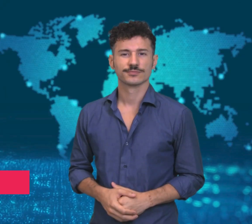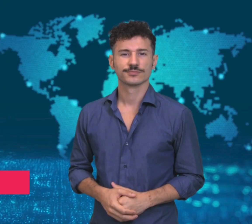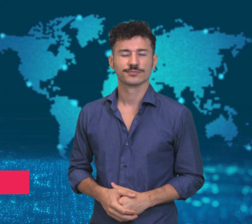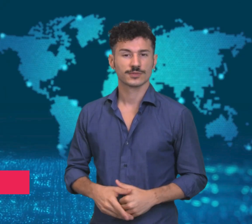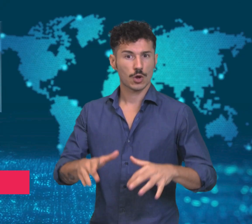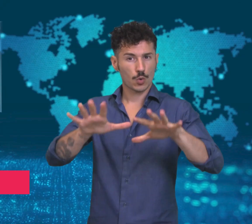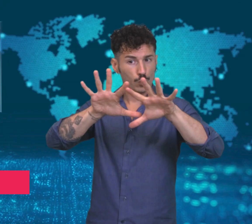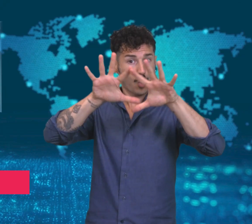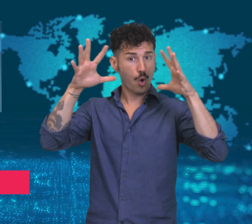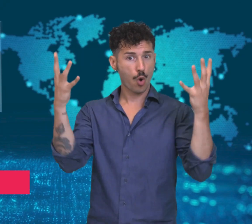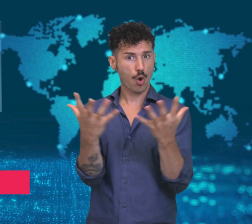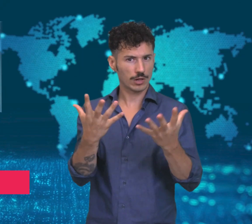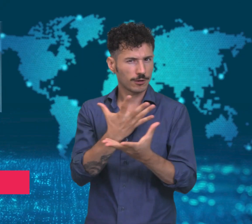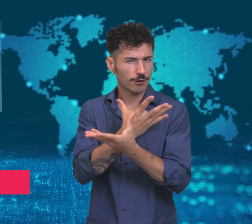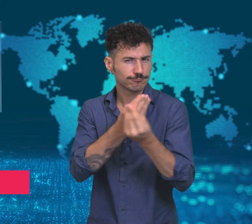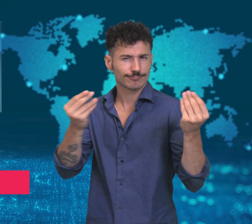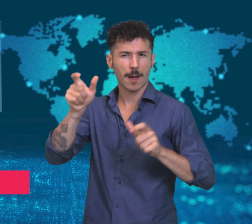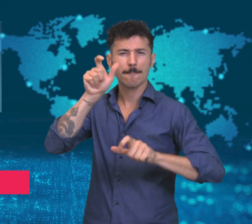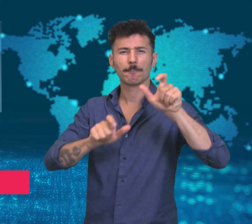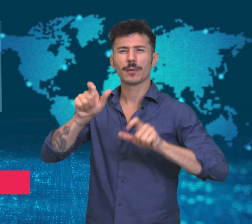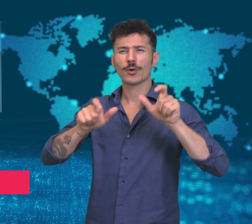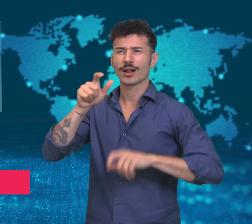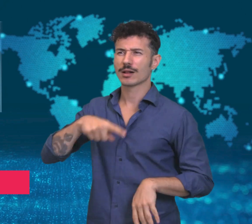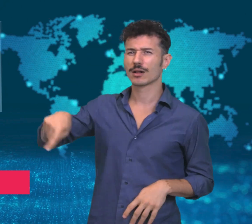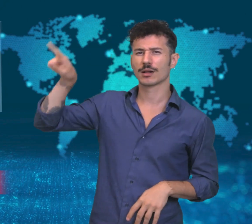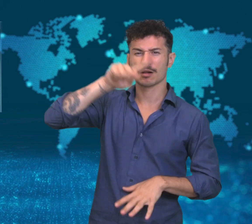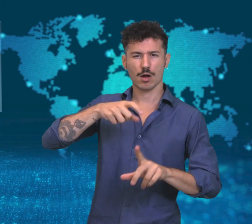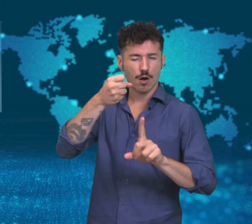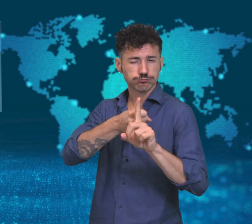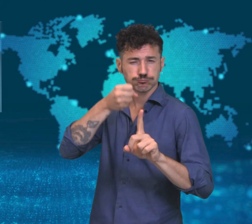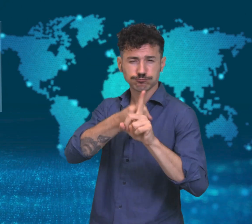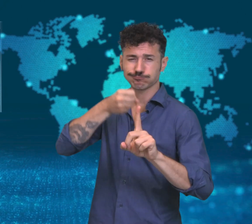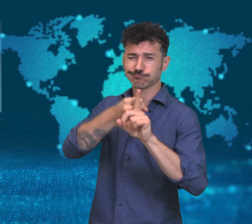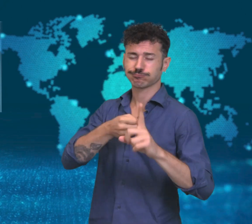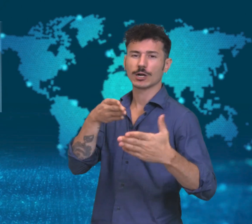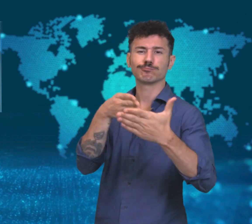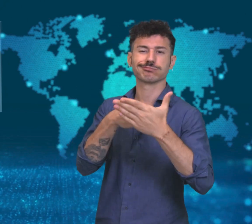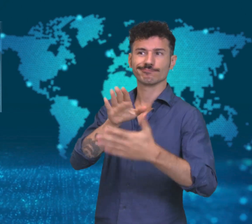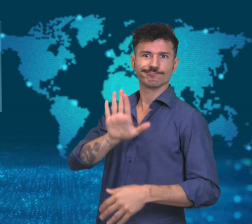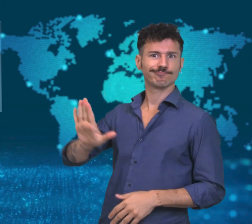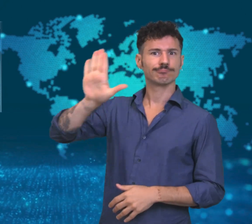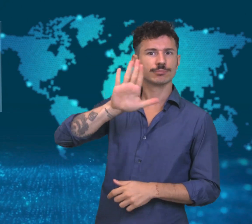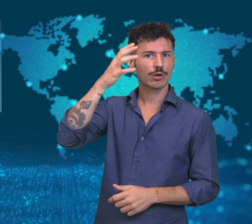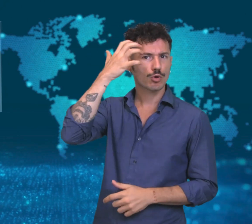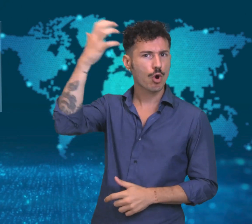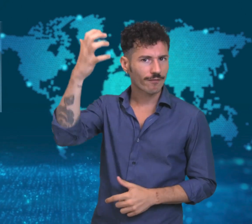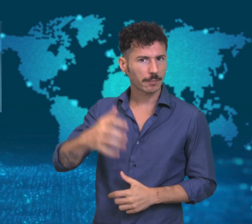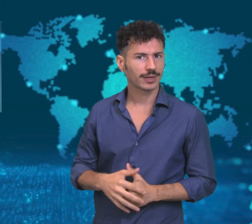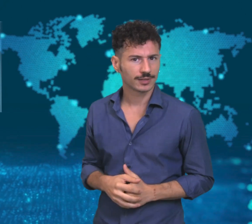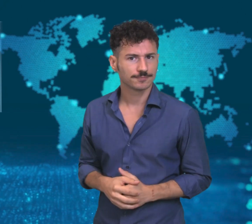[Alessio]: Thousands of people around the world have been